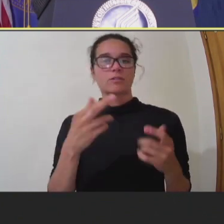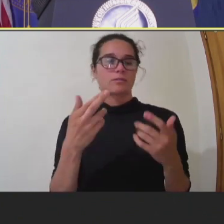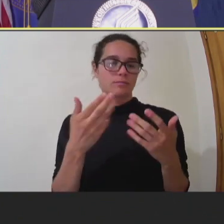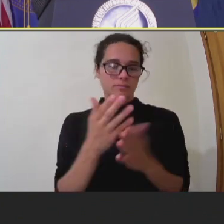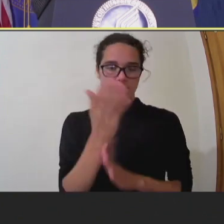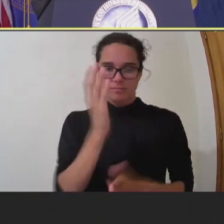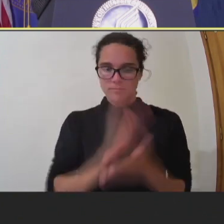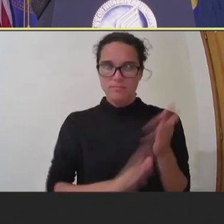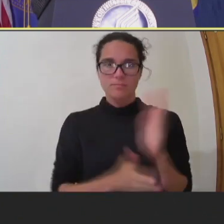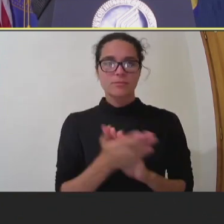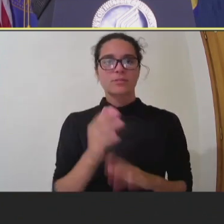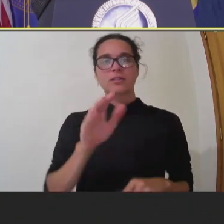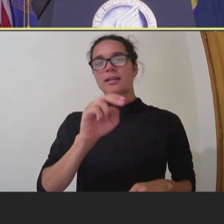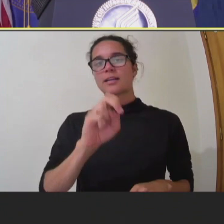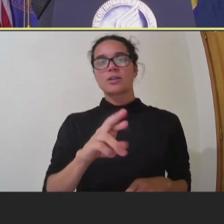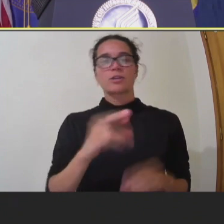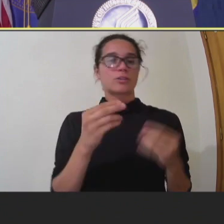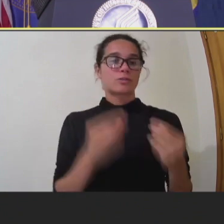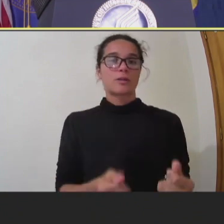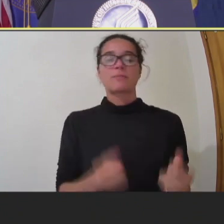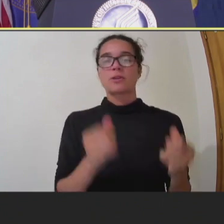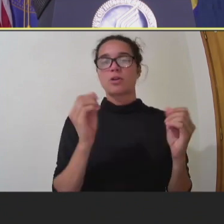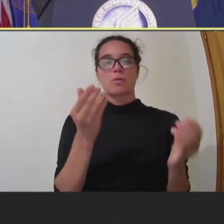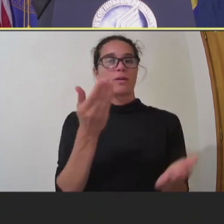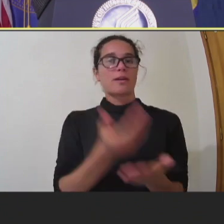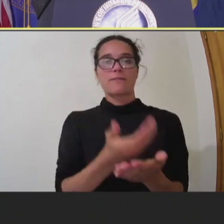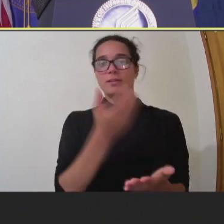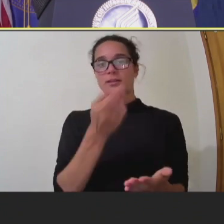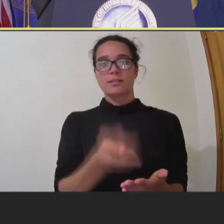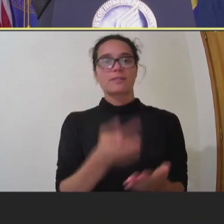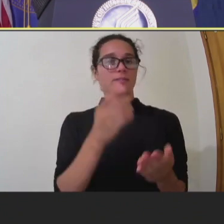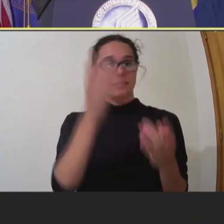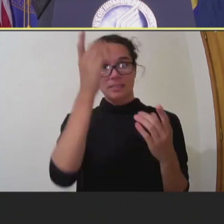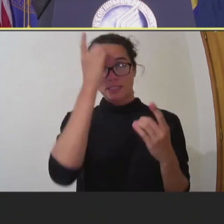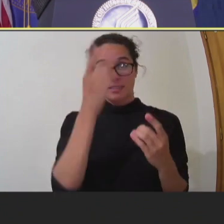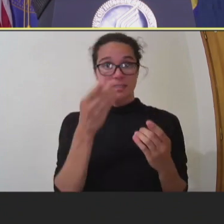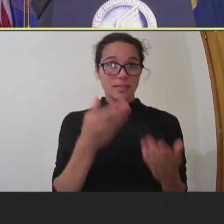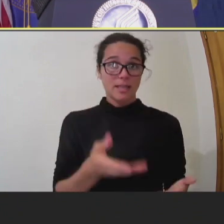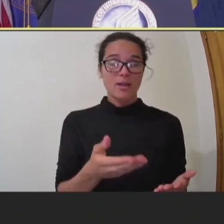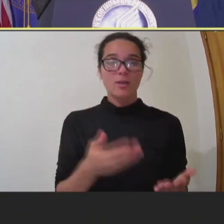of disease or bone-only disease, it gives the immune system the chance to develop that immune